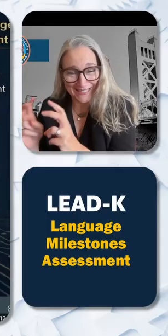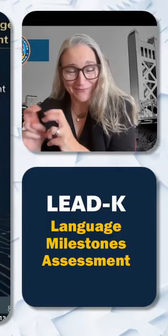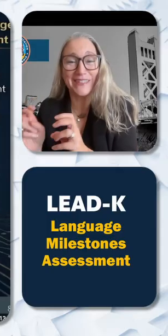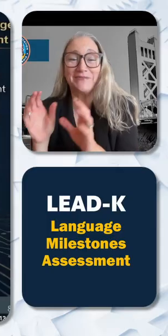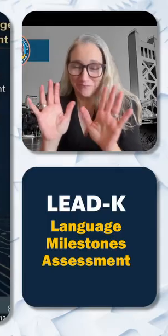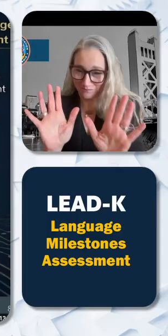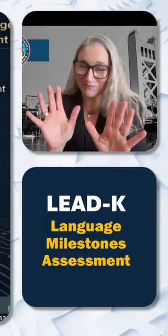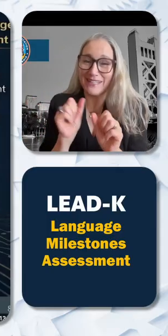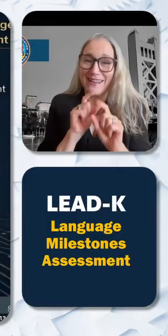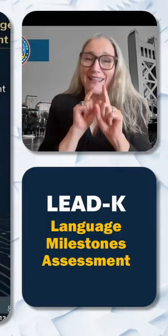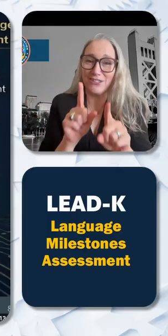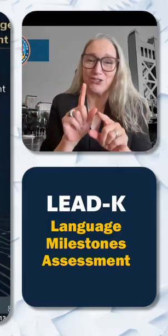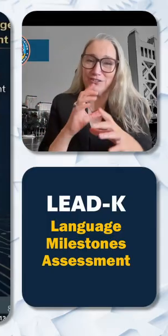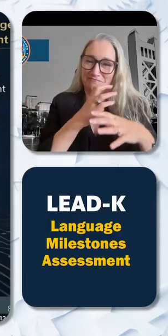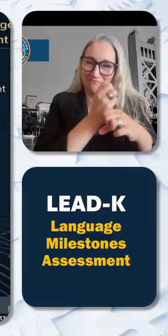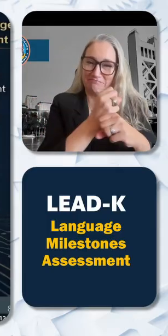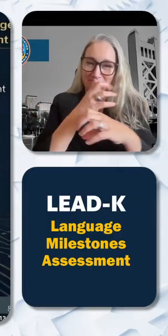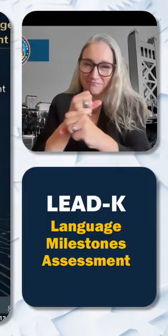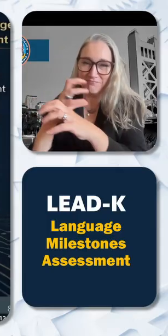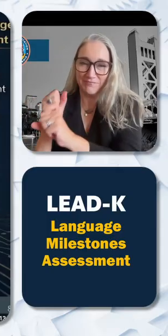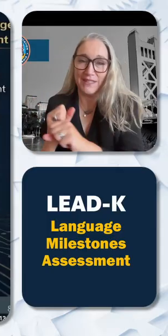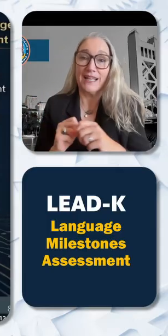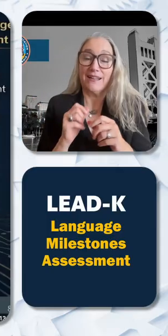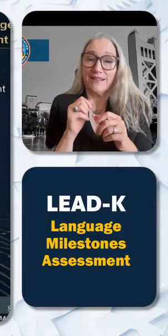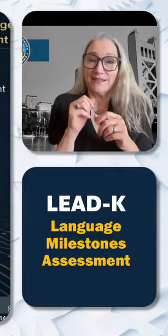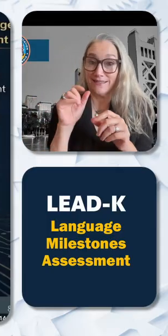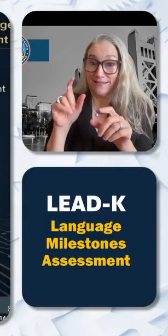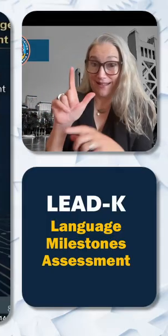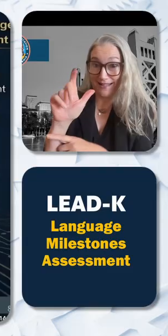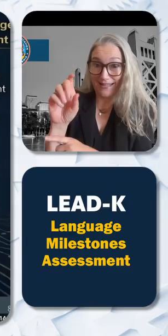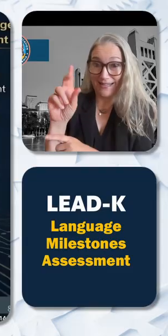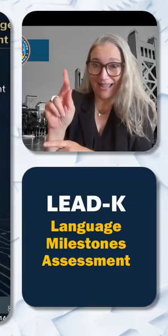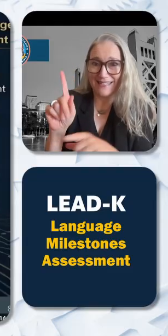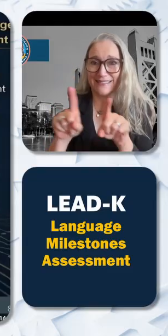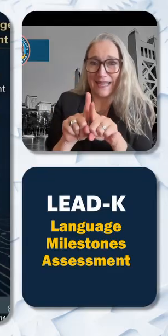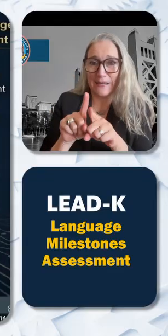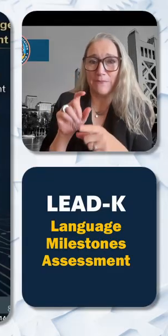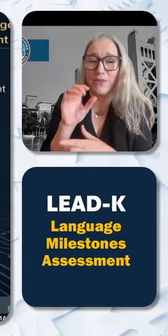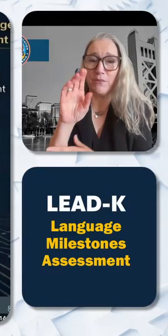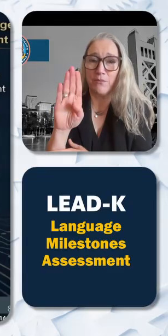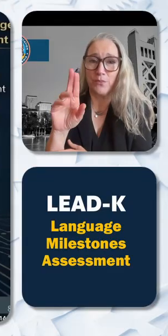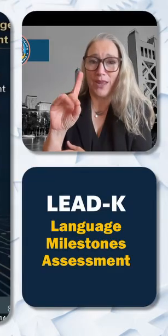is LEAD-K Language Milestone Assessments? I can answer those for you in a synopsis.